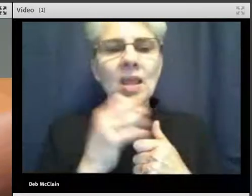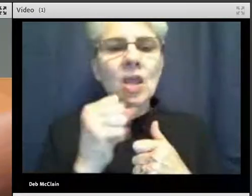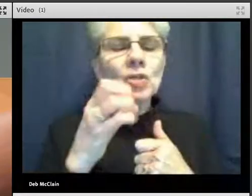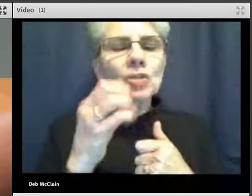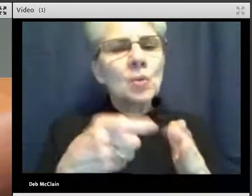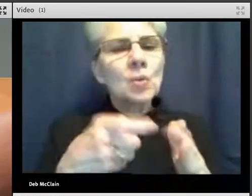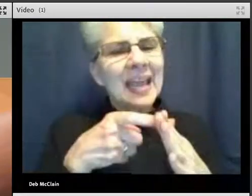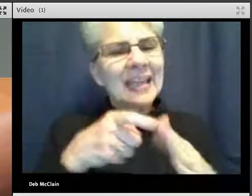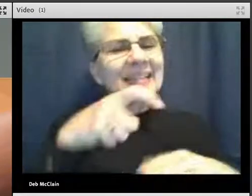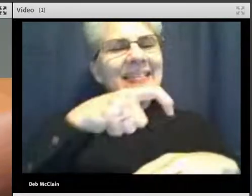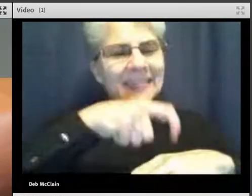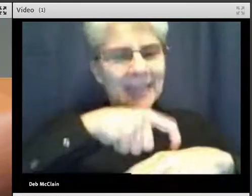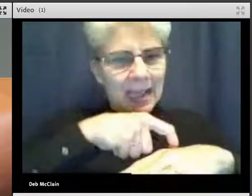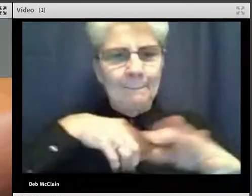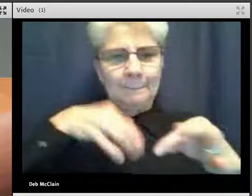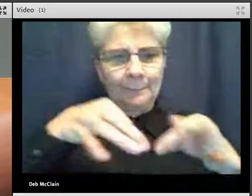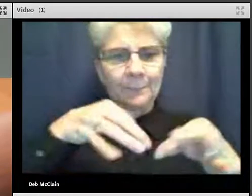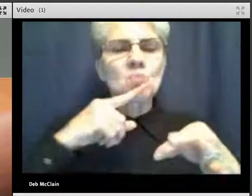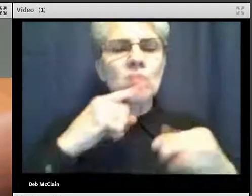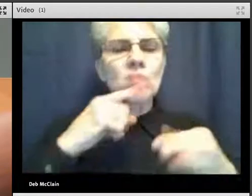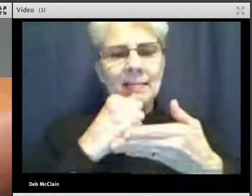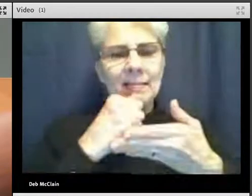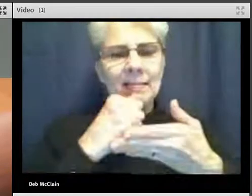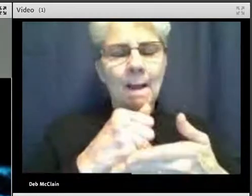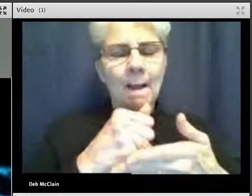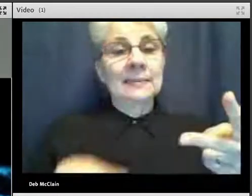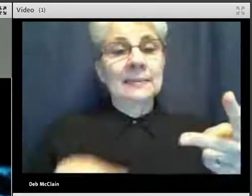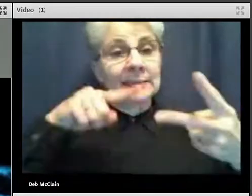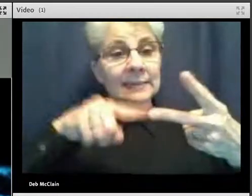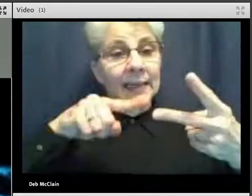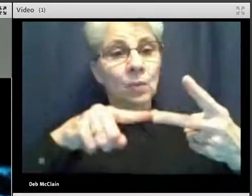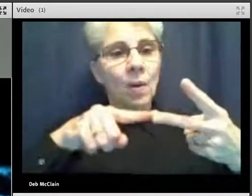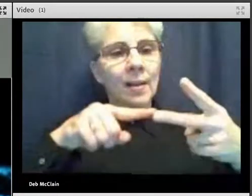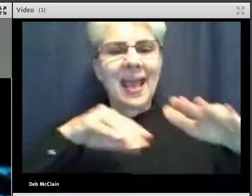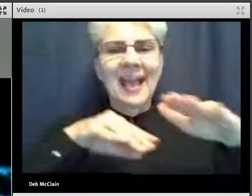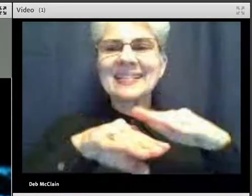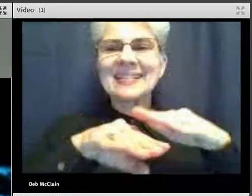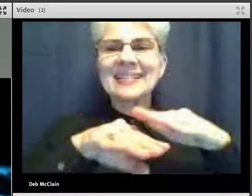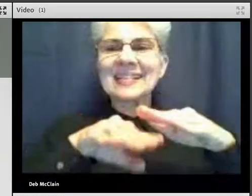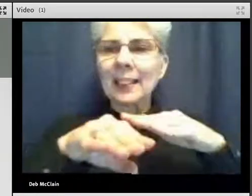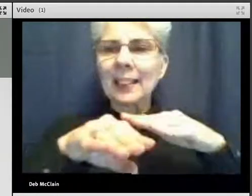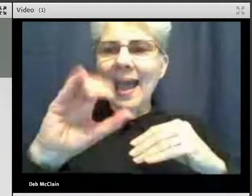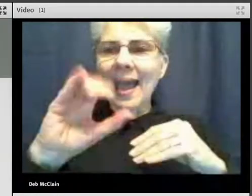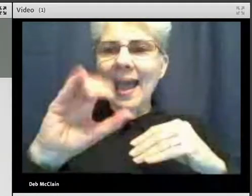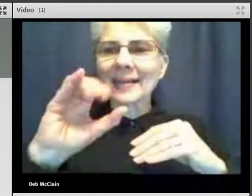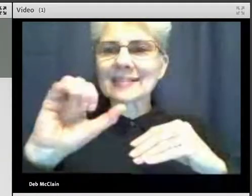Taking that time can really make a difference. The next thing, of course, is accessibility.